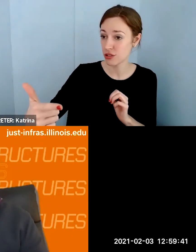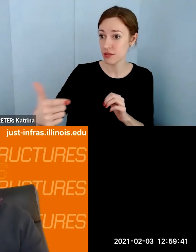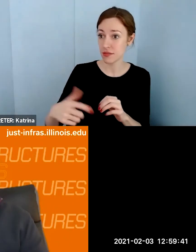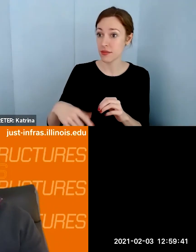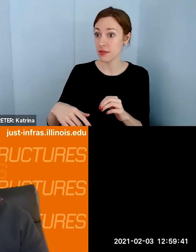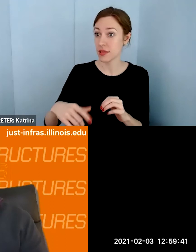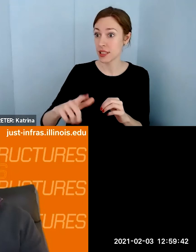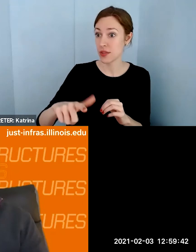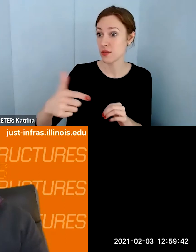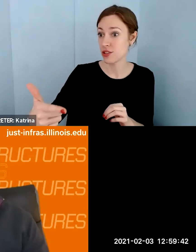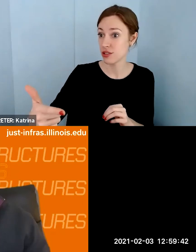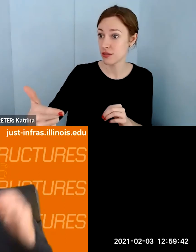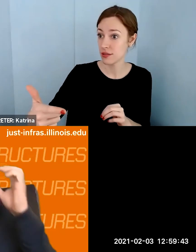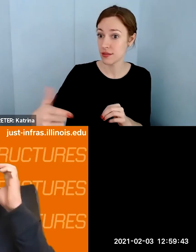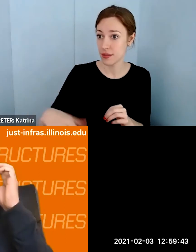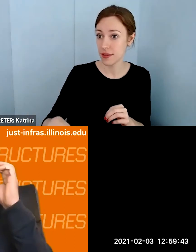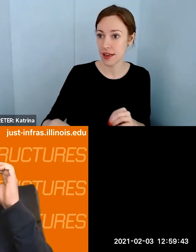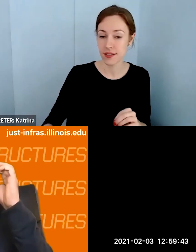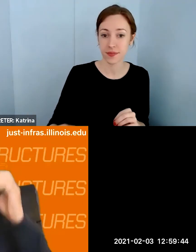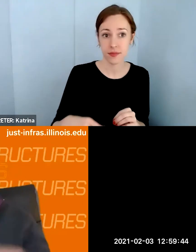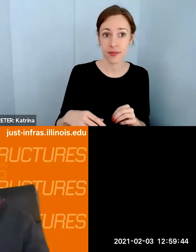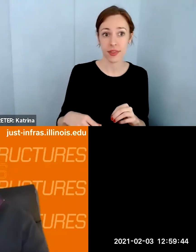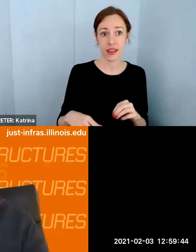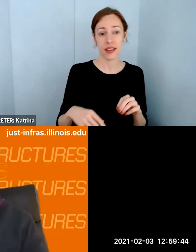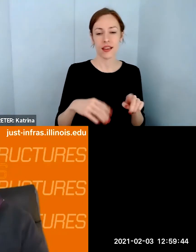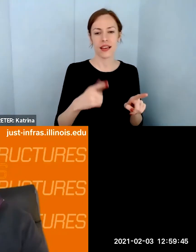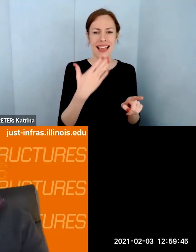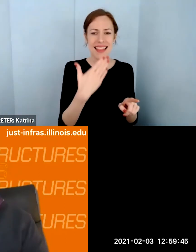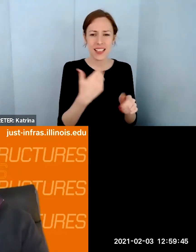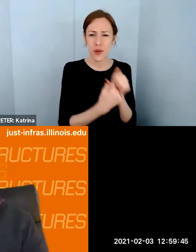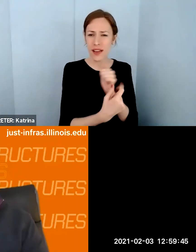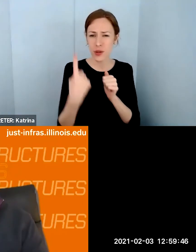And thank you to everyone who was posted questions we apologize we couldn't get through all the questions due to time.